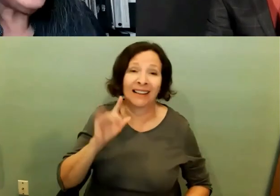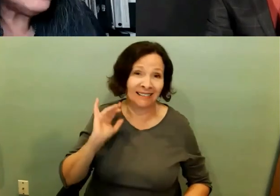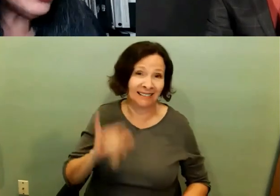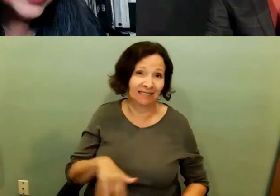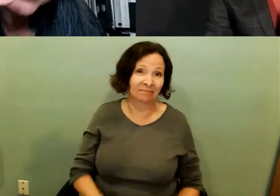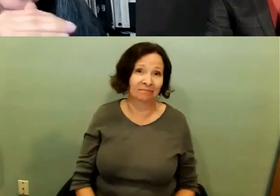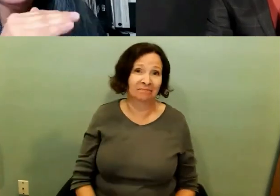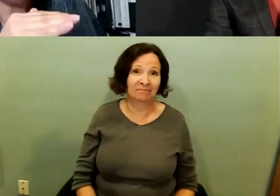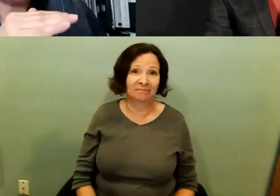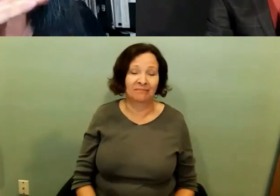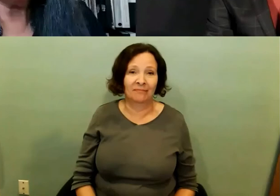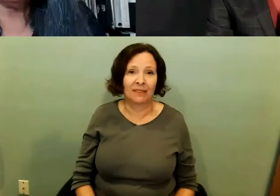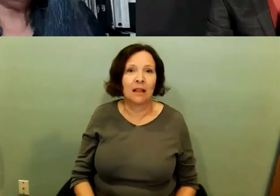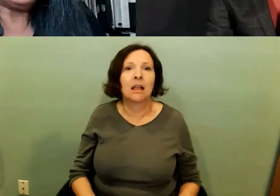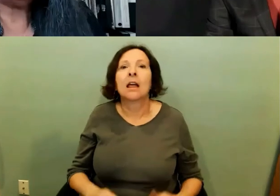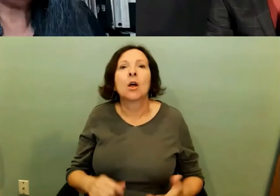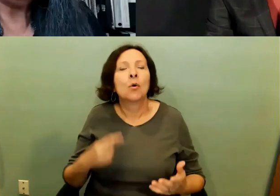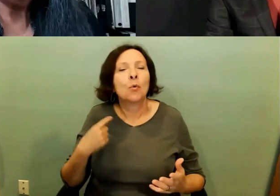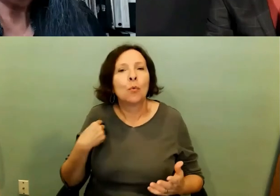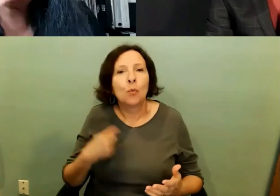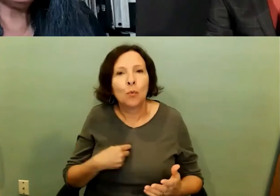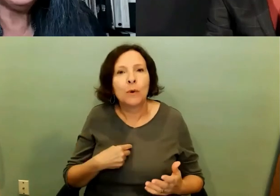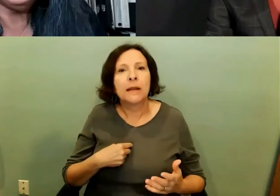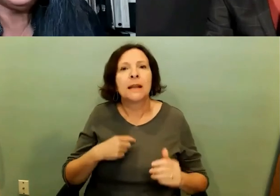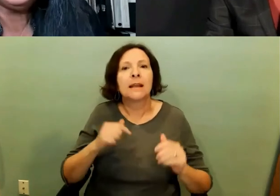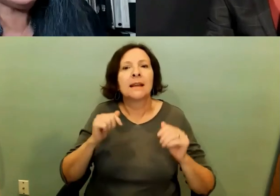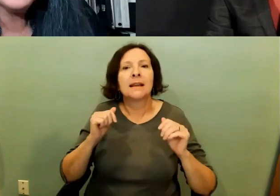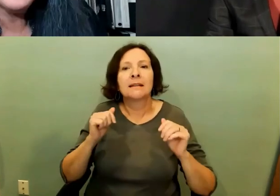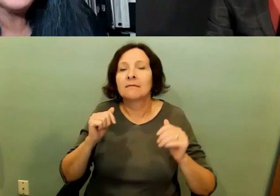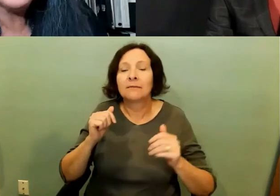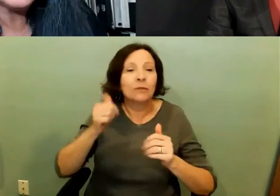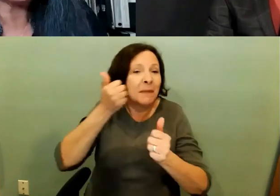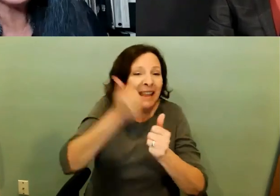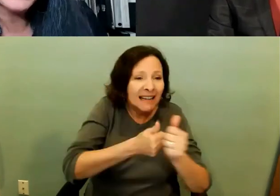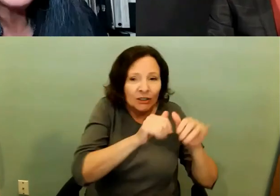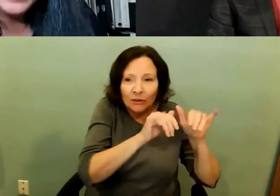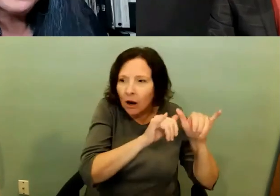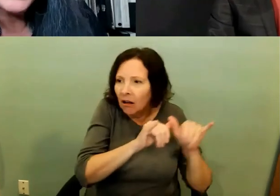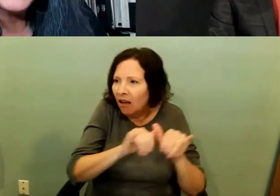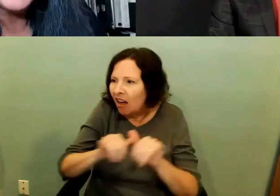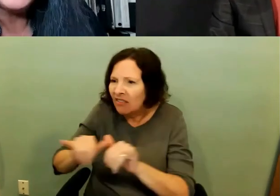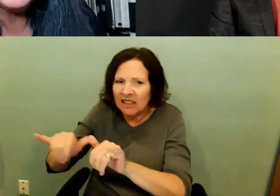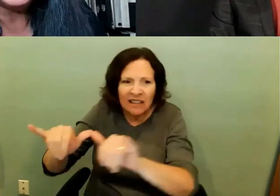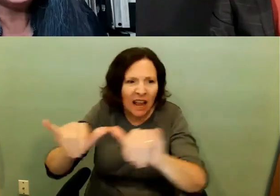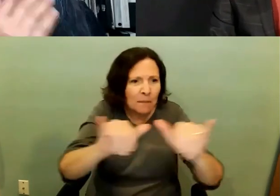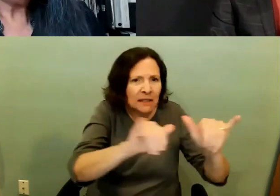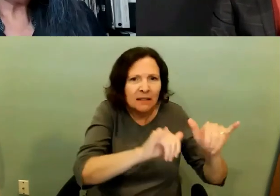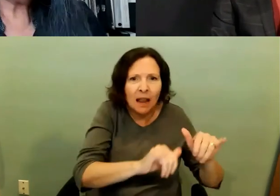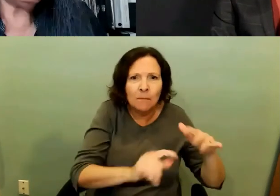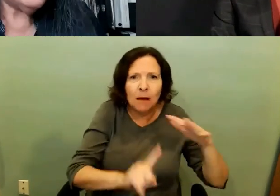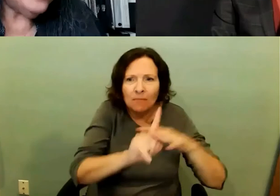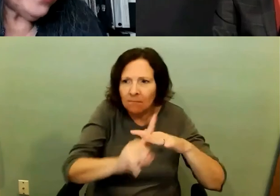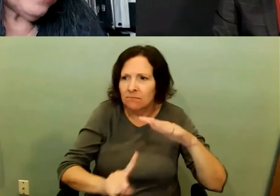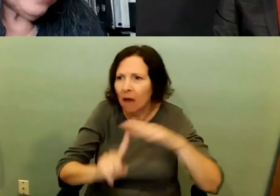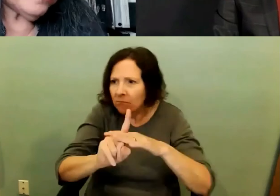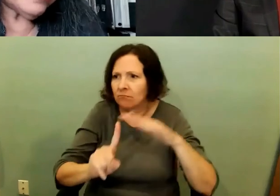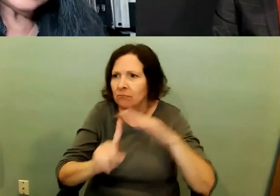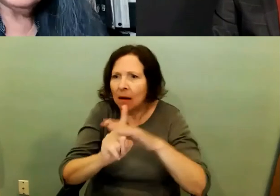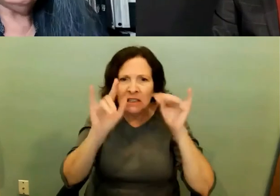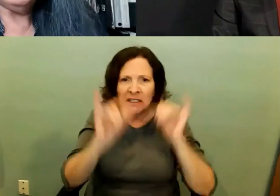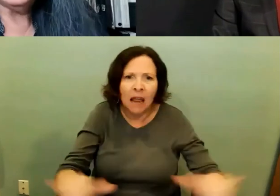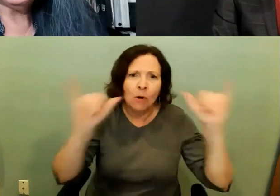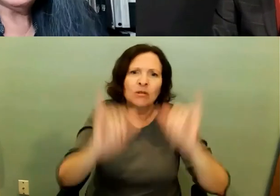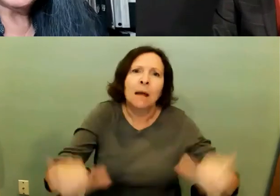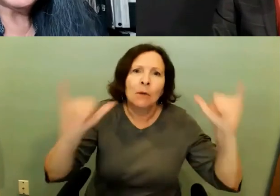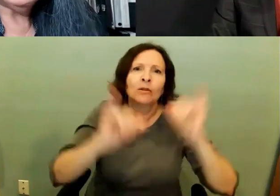know what's going to come out. It happens again and again. So I hope I answer the question.